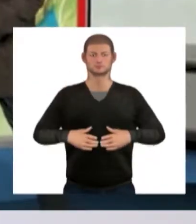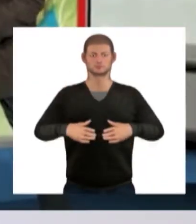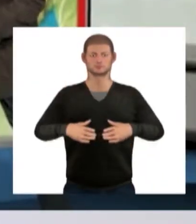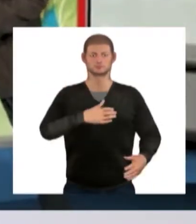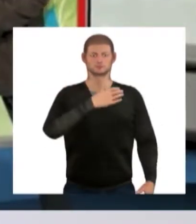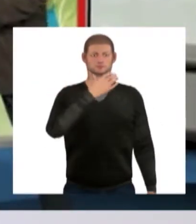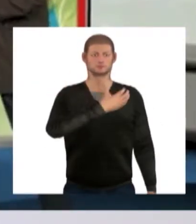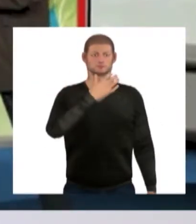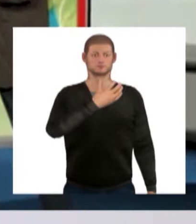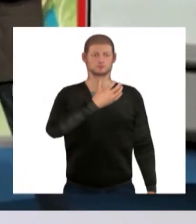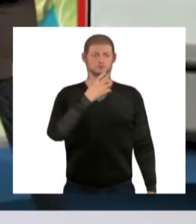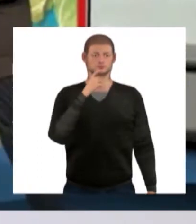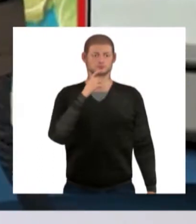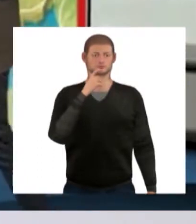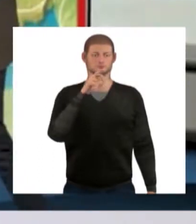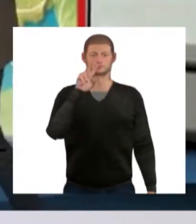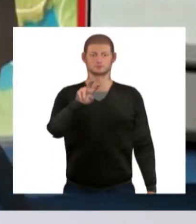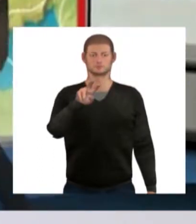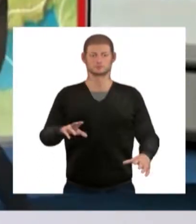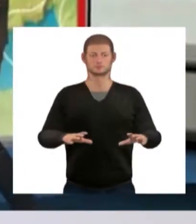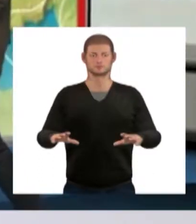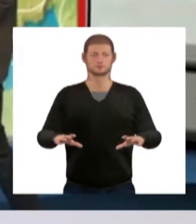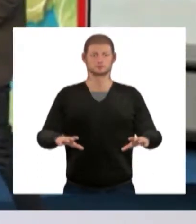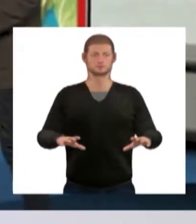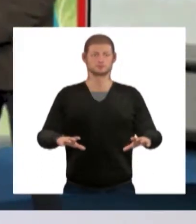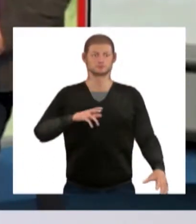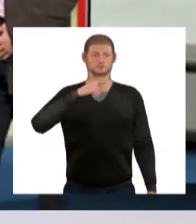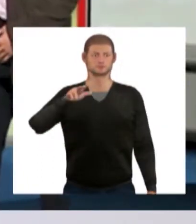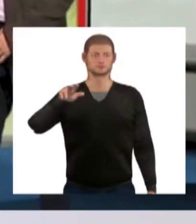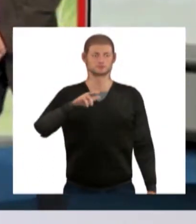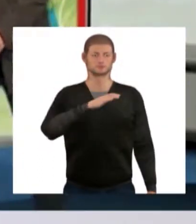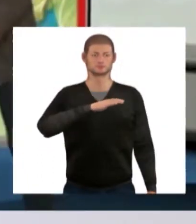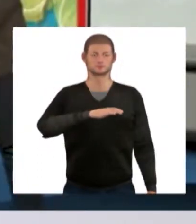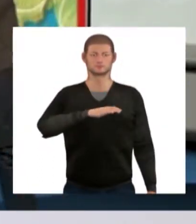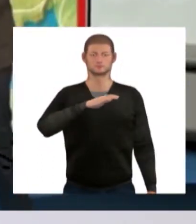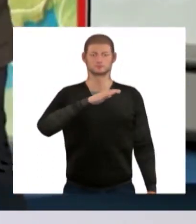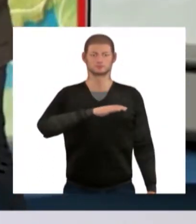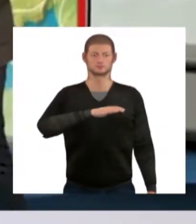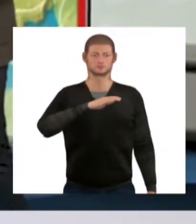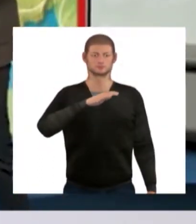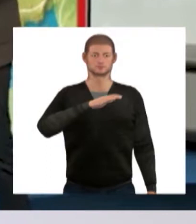it won't move much, it is quite slow. We are surrounded by depressions too,